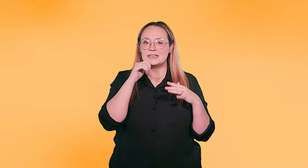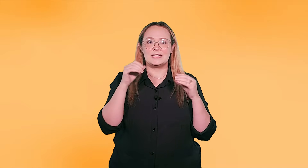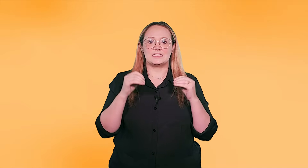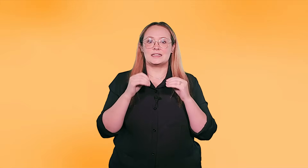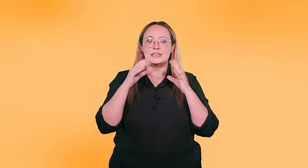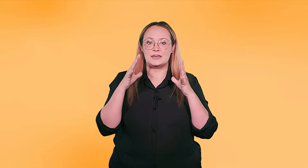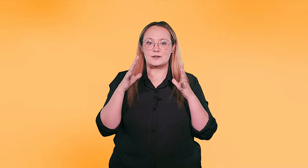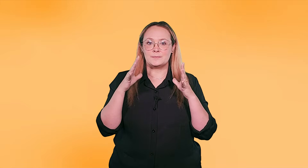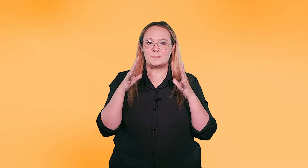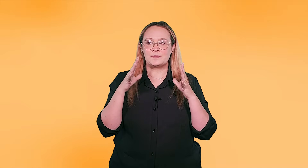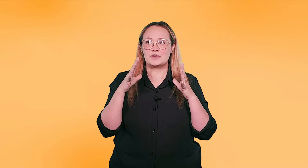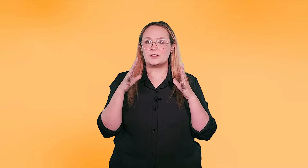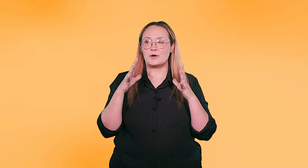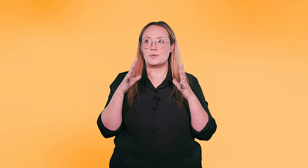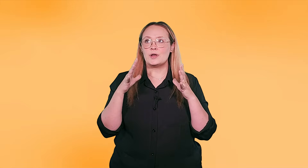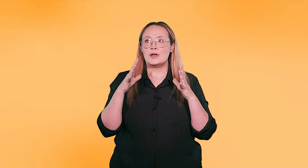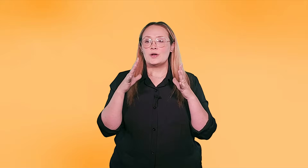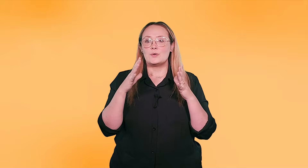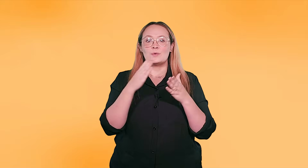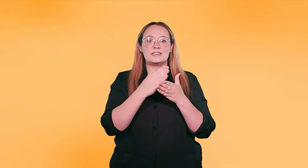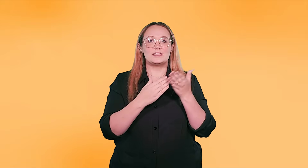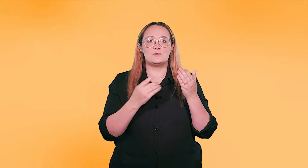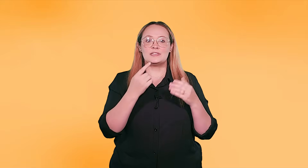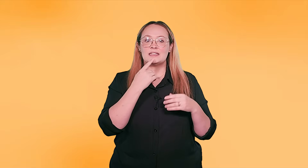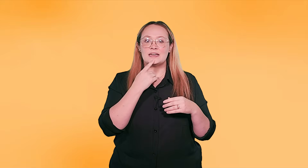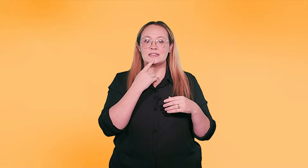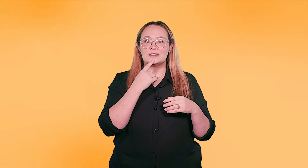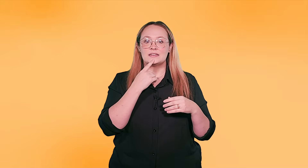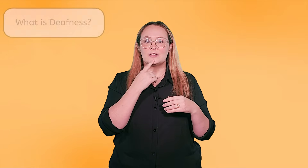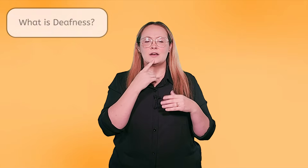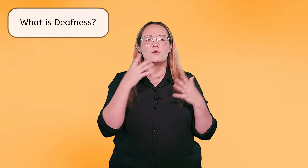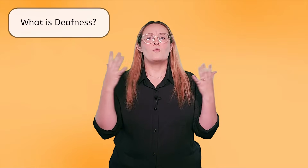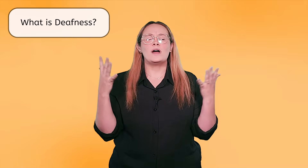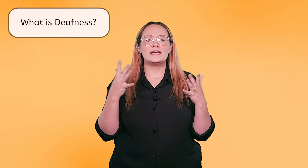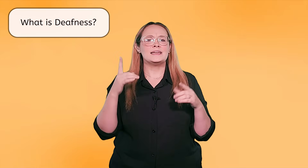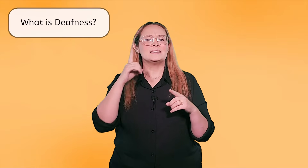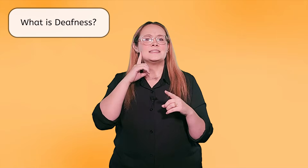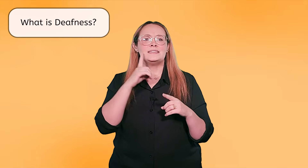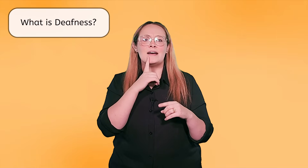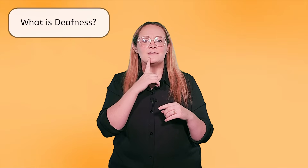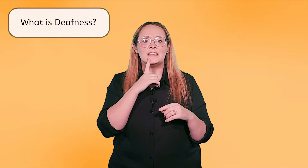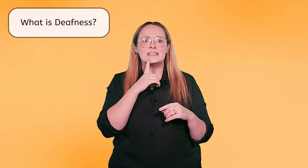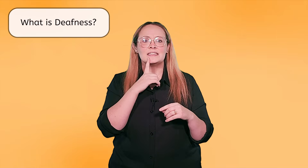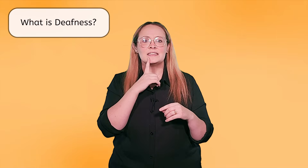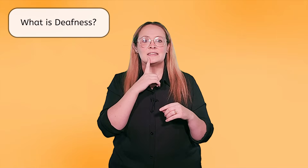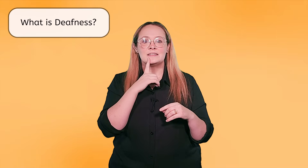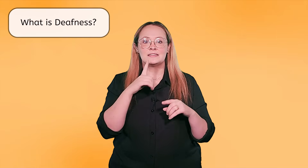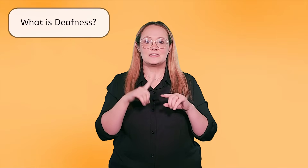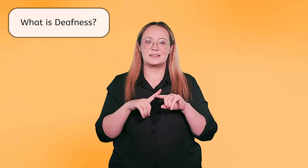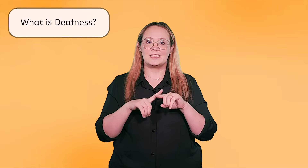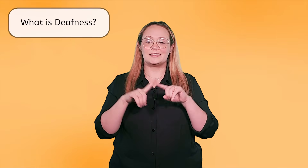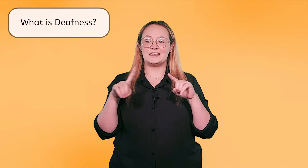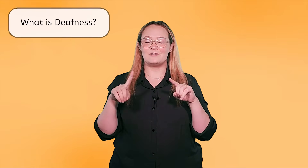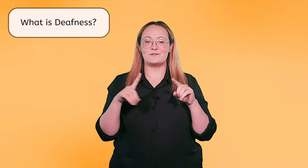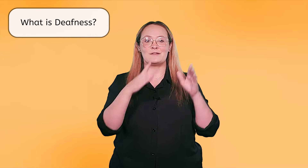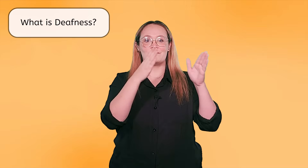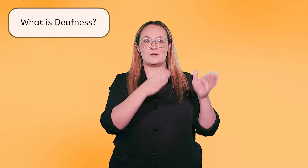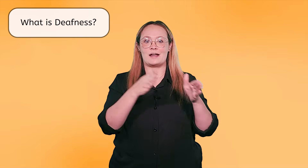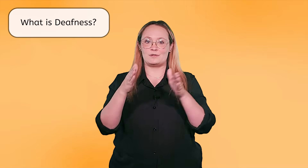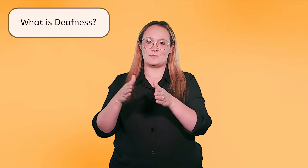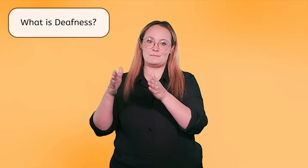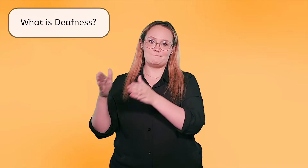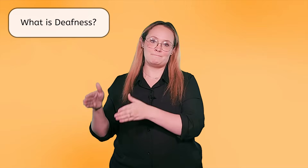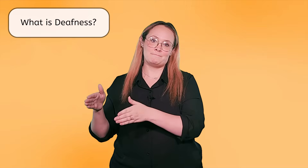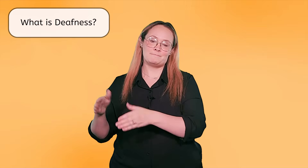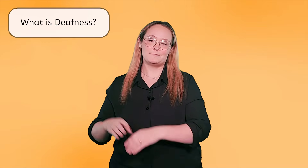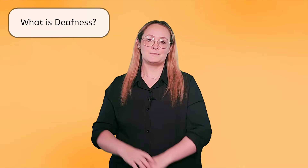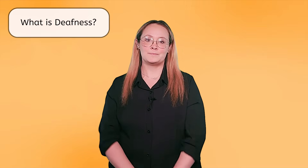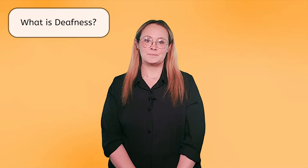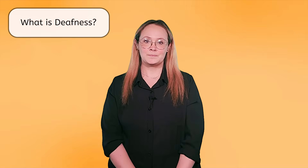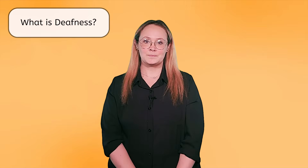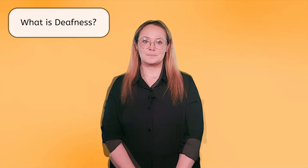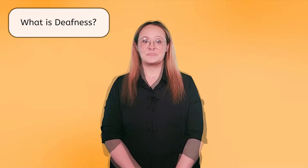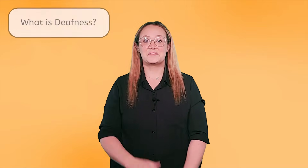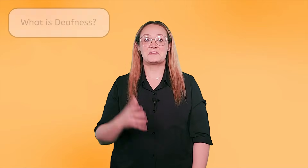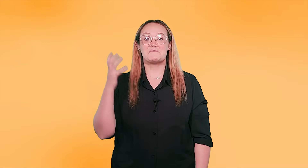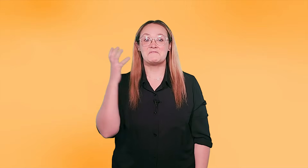it isn't clear. So when someone says, 'What is deafness?' it's different for everyone.